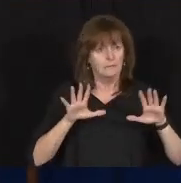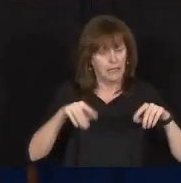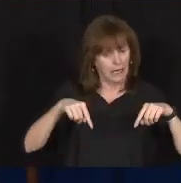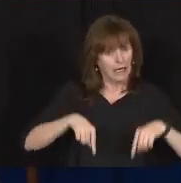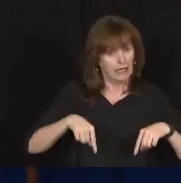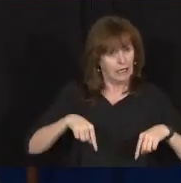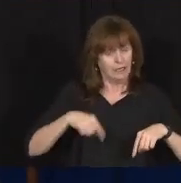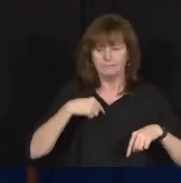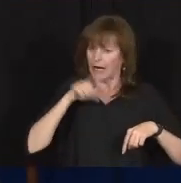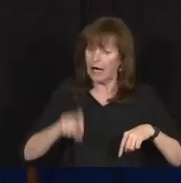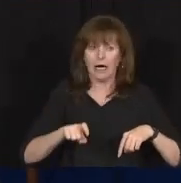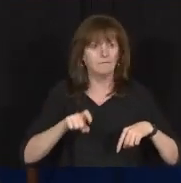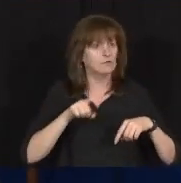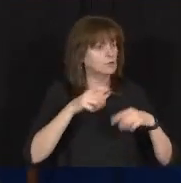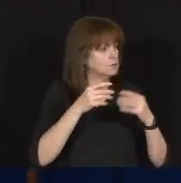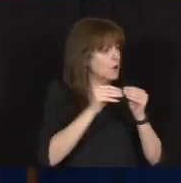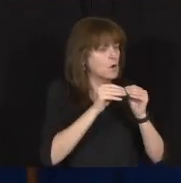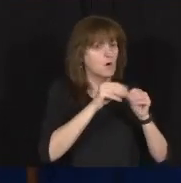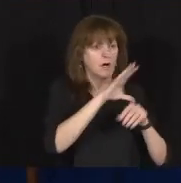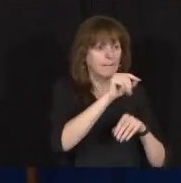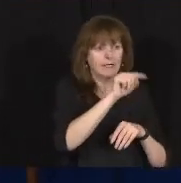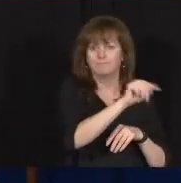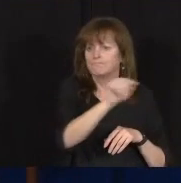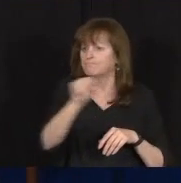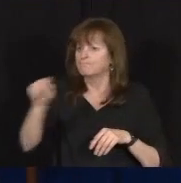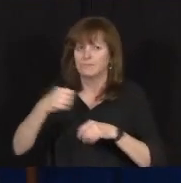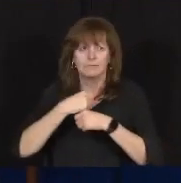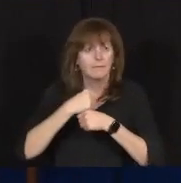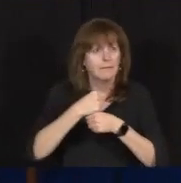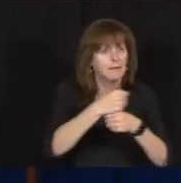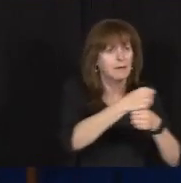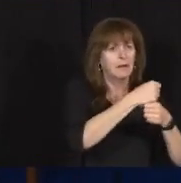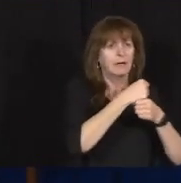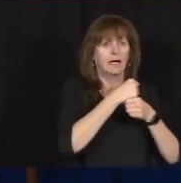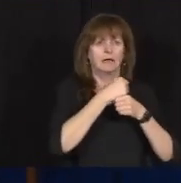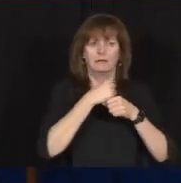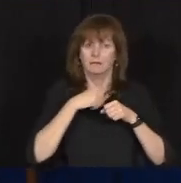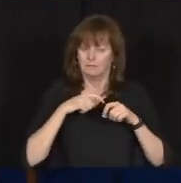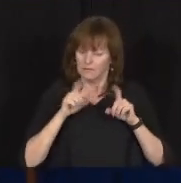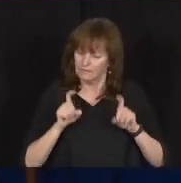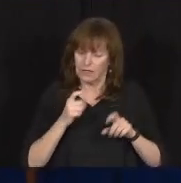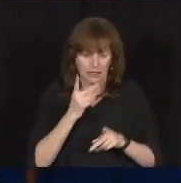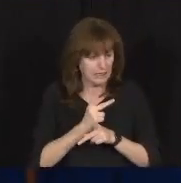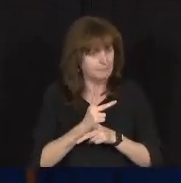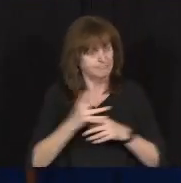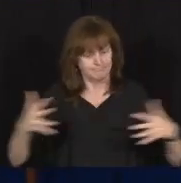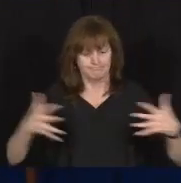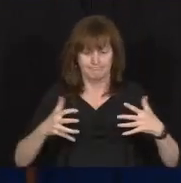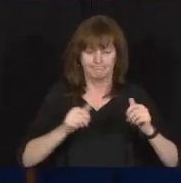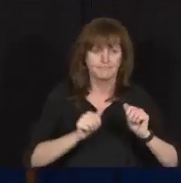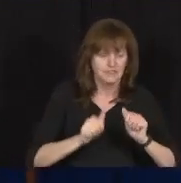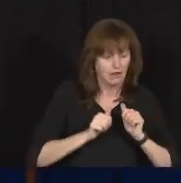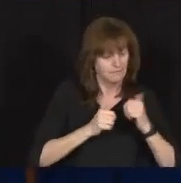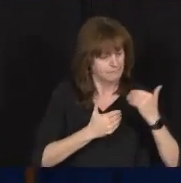ourselves, we need to be self-sufficient. B ecause my responsibility, i s the people of Ontario.